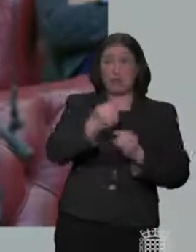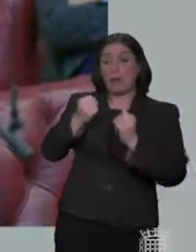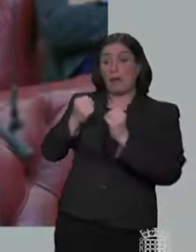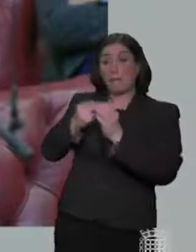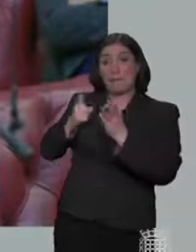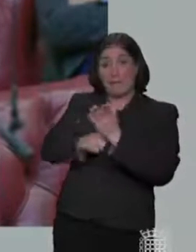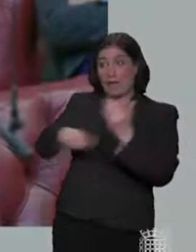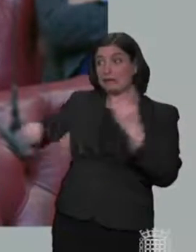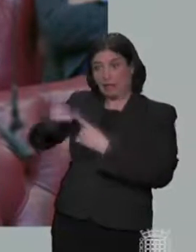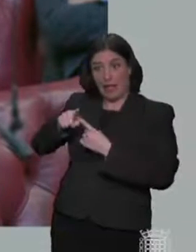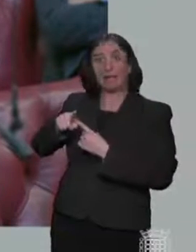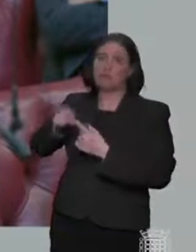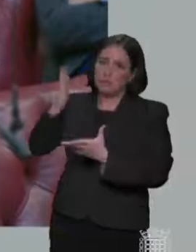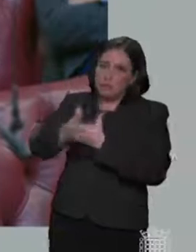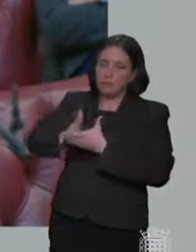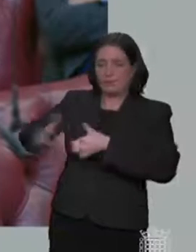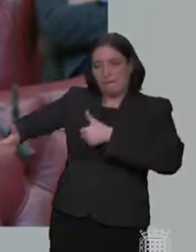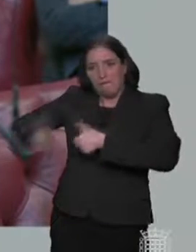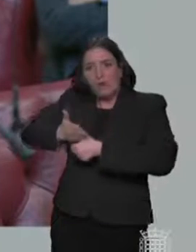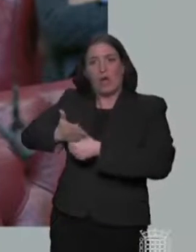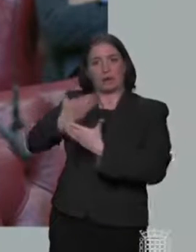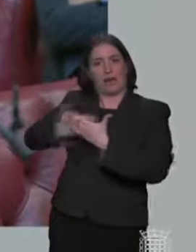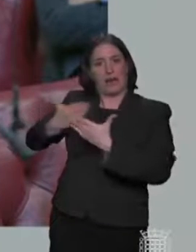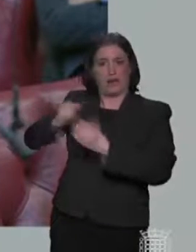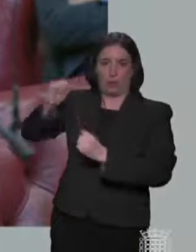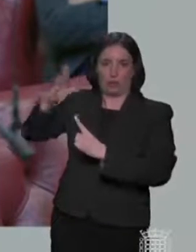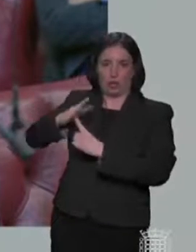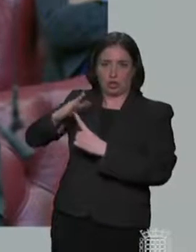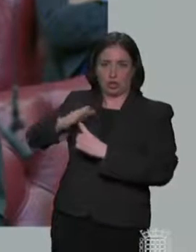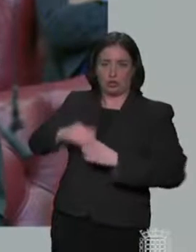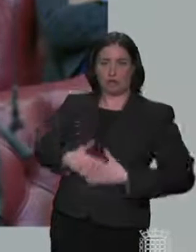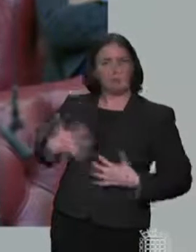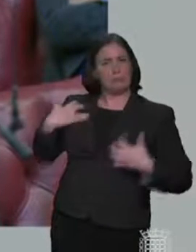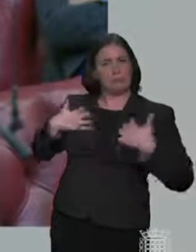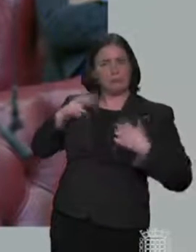i've been disappointed that on occasions ministers have sought to de-prioritize sign language